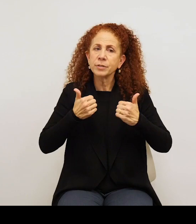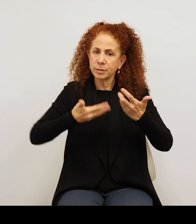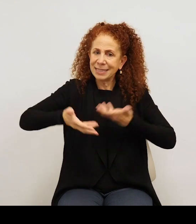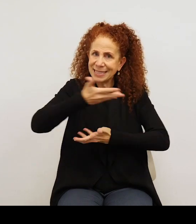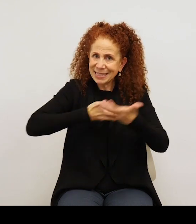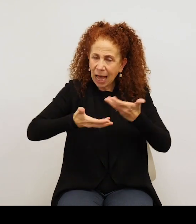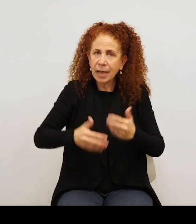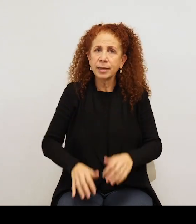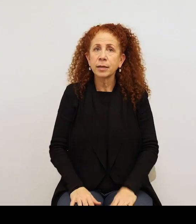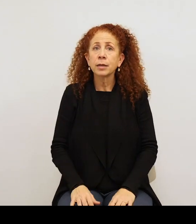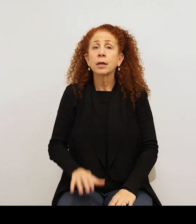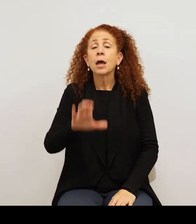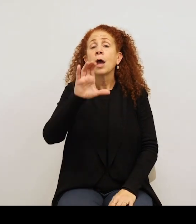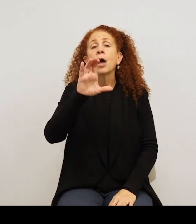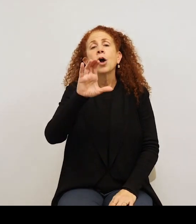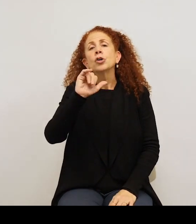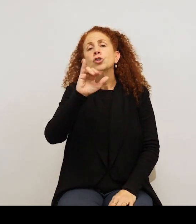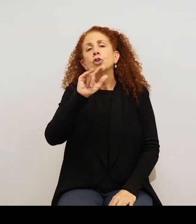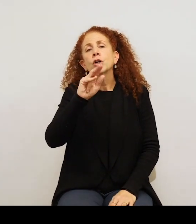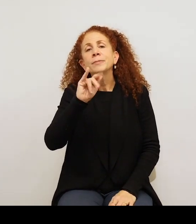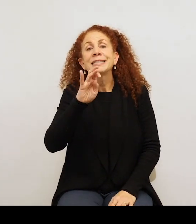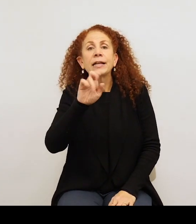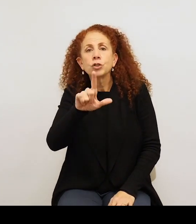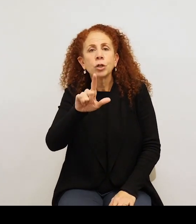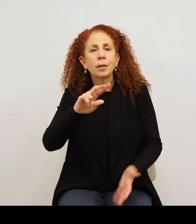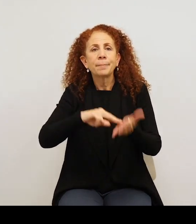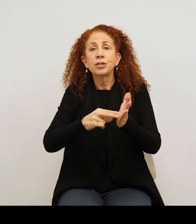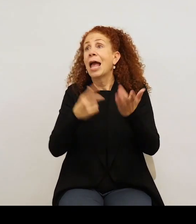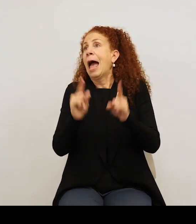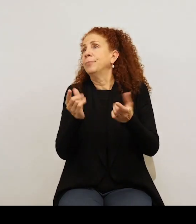And by circumstantial presence, I mean just like rats, they just happen to be there, right?